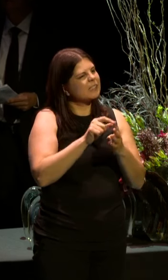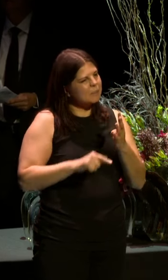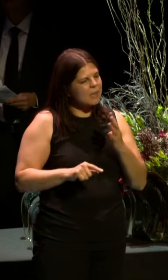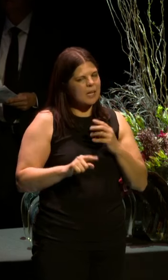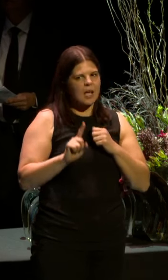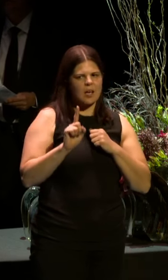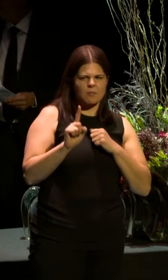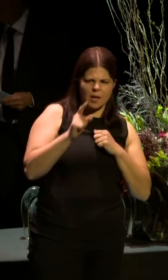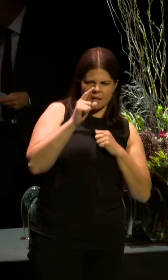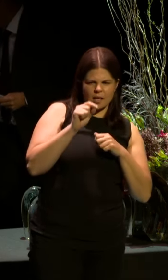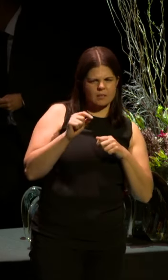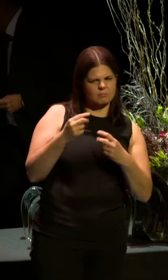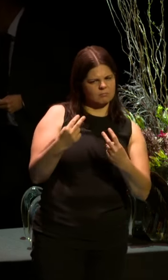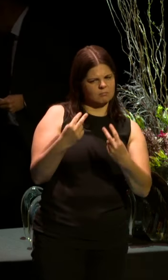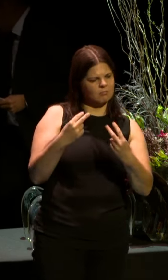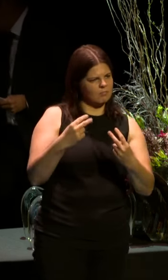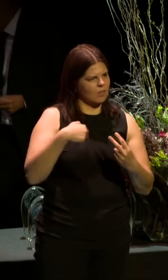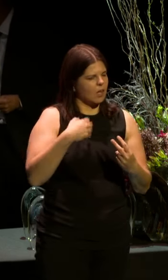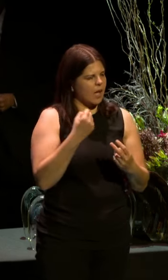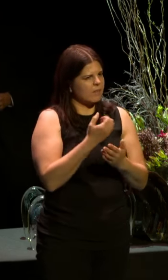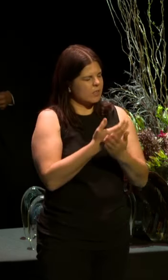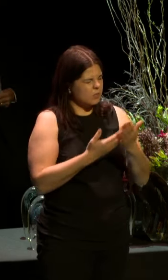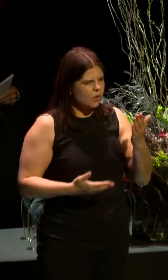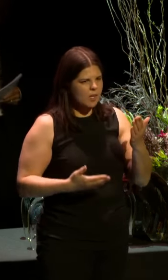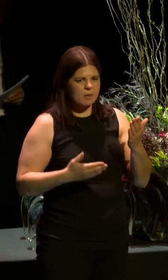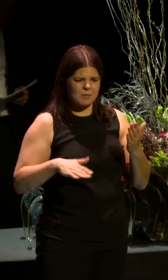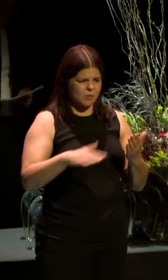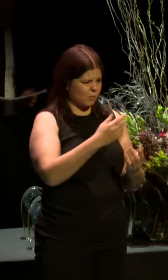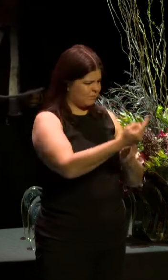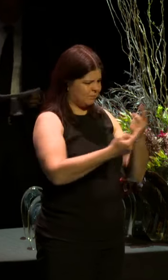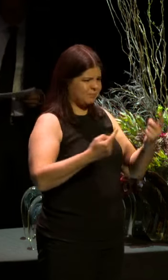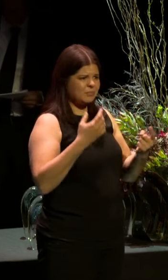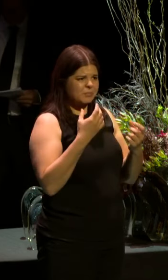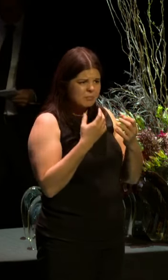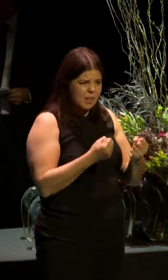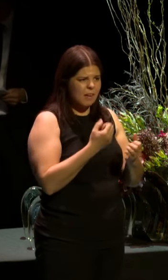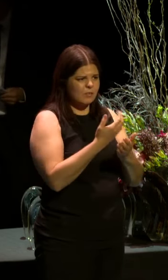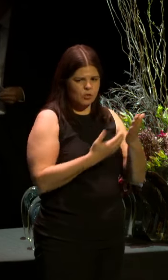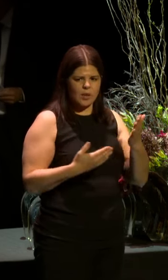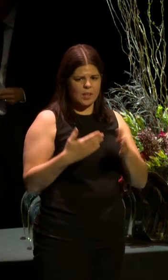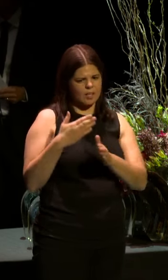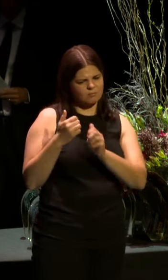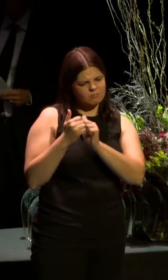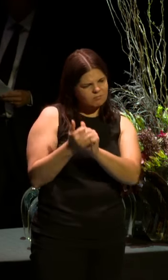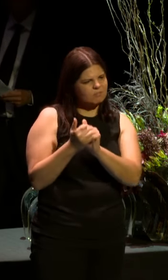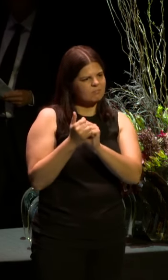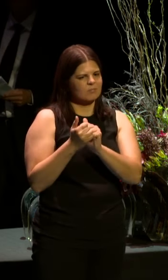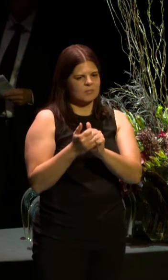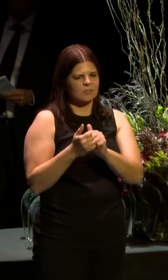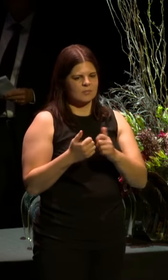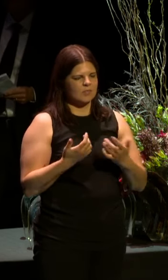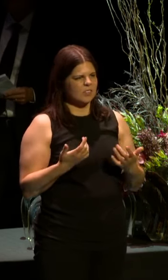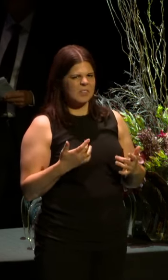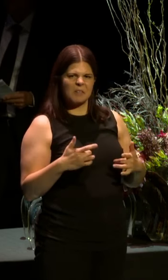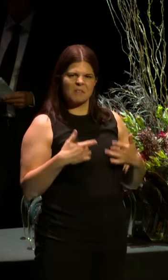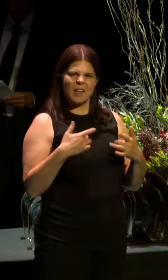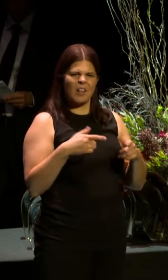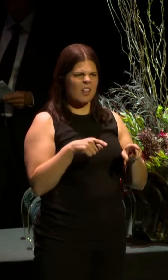I had a story to tell and that we all had stories to tell and who worked with me, so I don't feel like I've been kind of doing this all by myself.